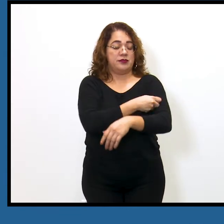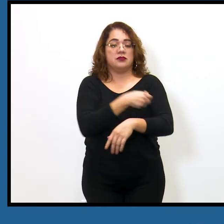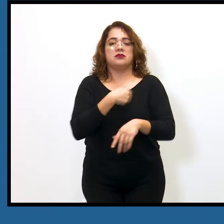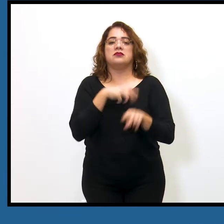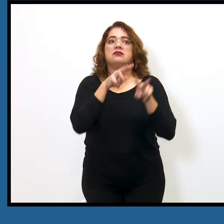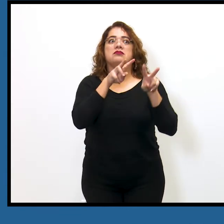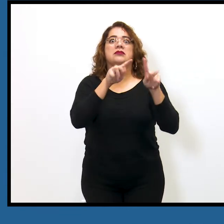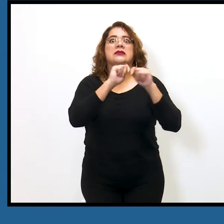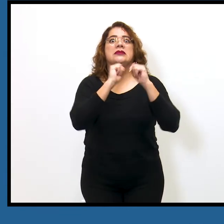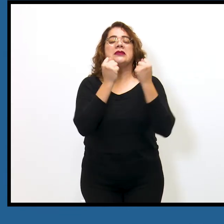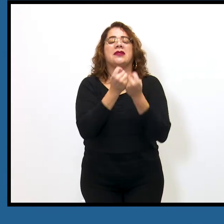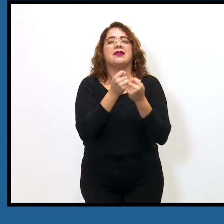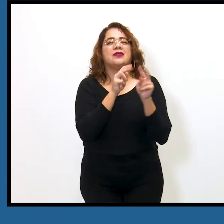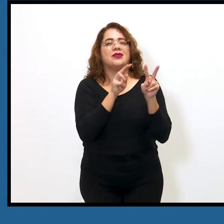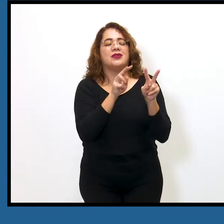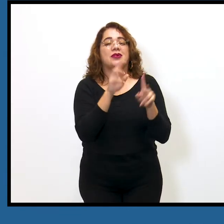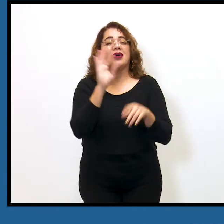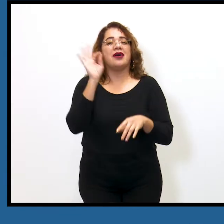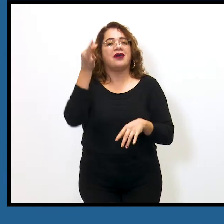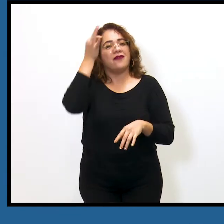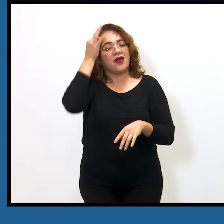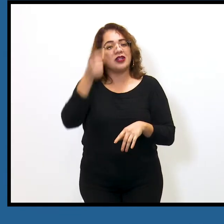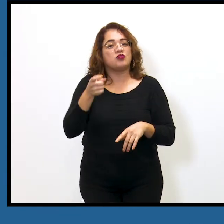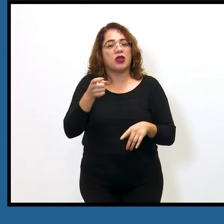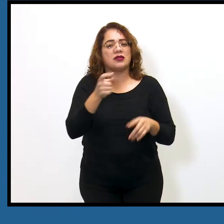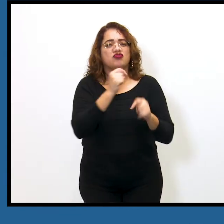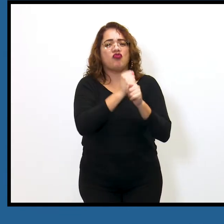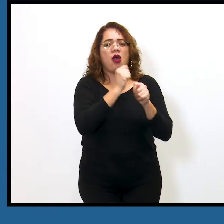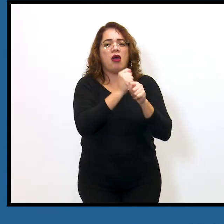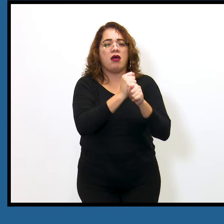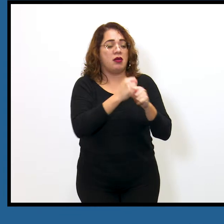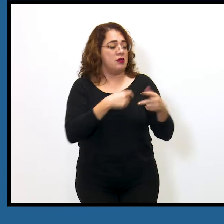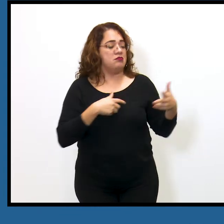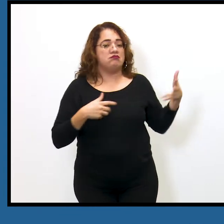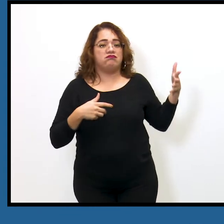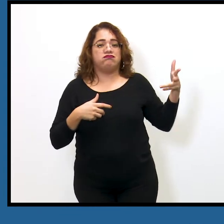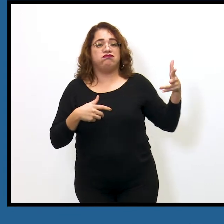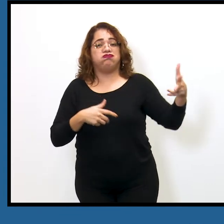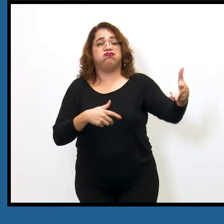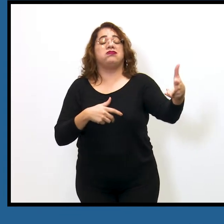to our health department to deliver the Moderna vaccine and that vaccine will be utilized to